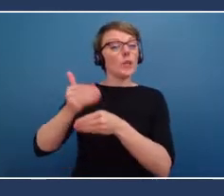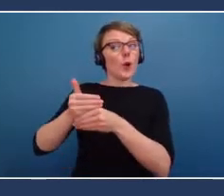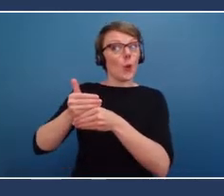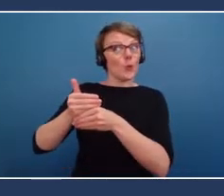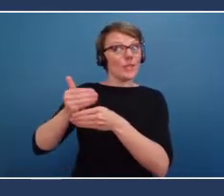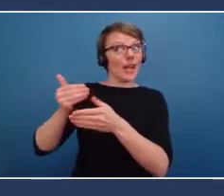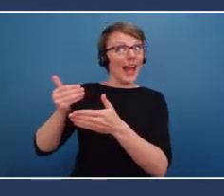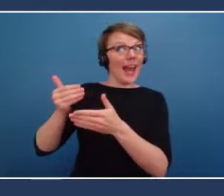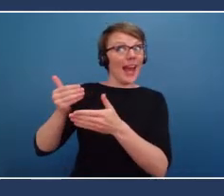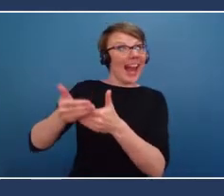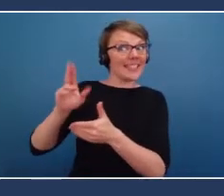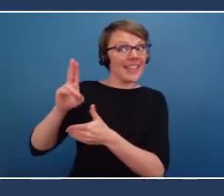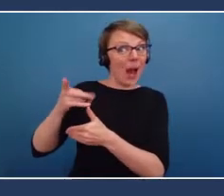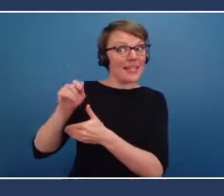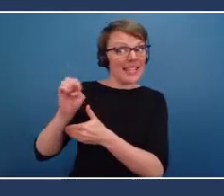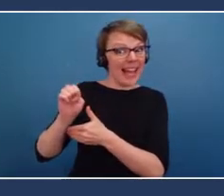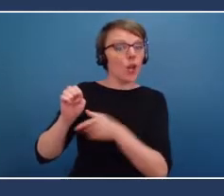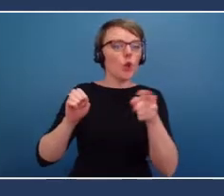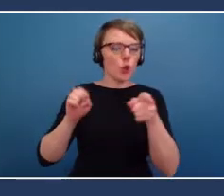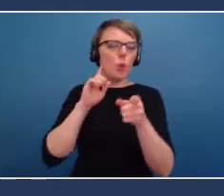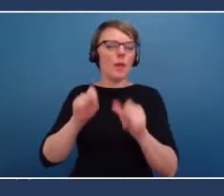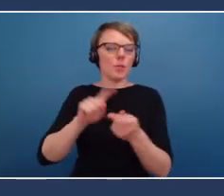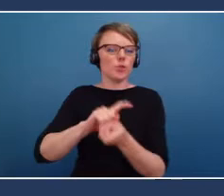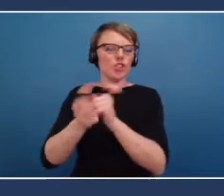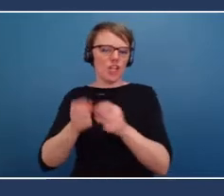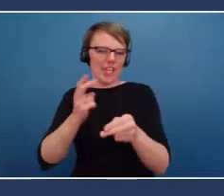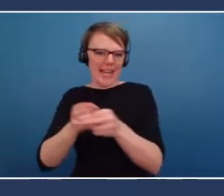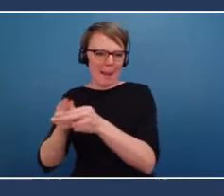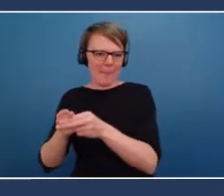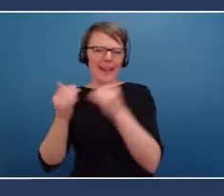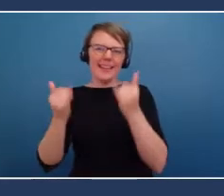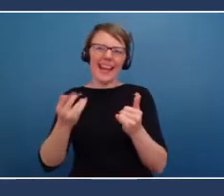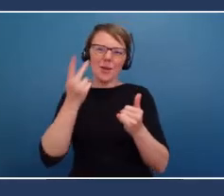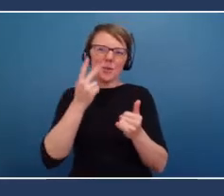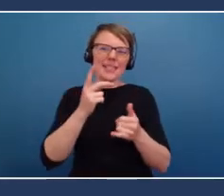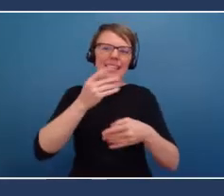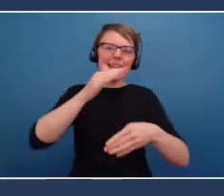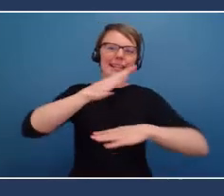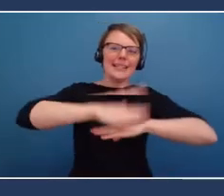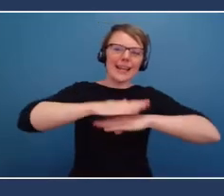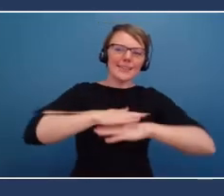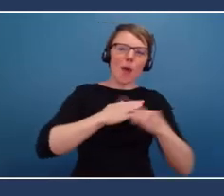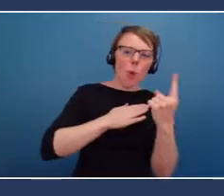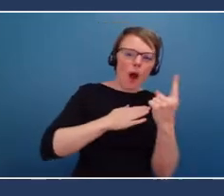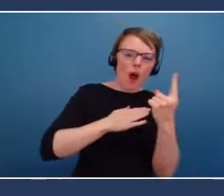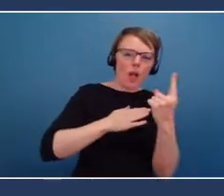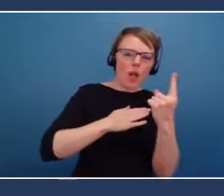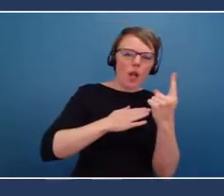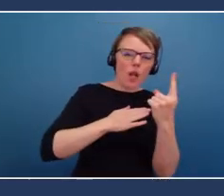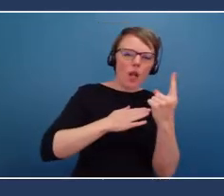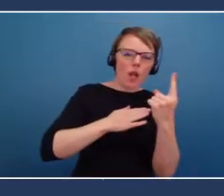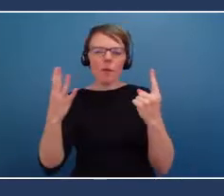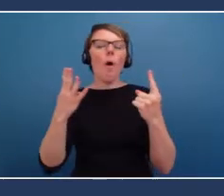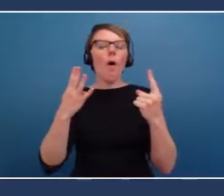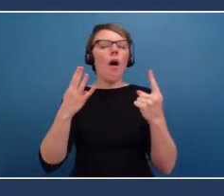So, rather than Desktop One, Desktop Two, Desktop Three that you see here, that should be able to give them those names to help you organize your work.